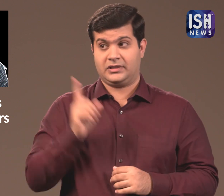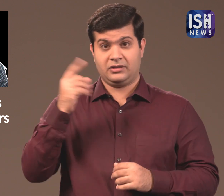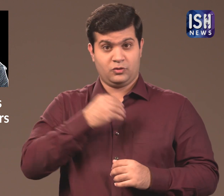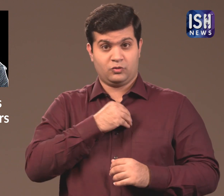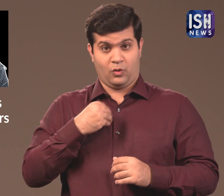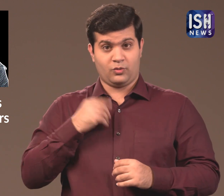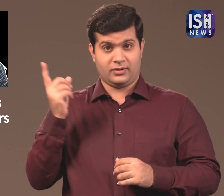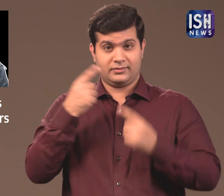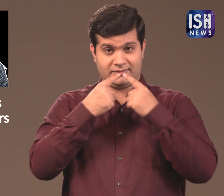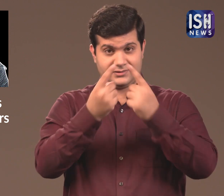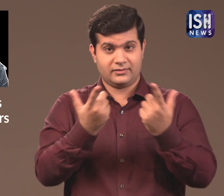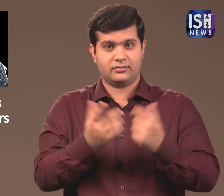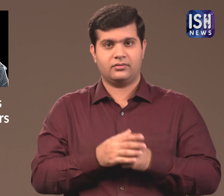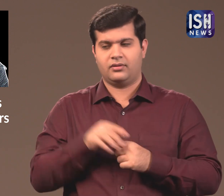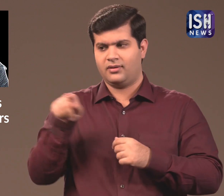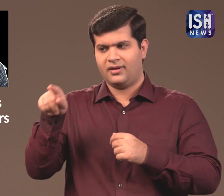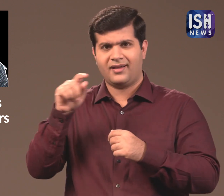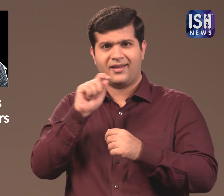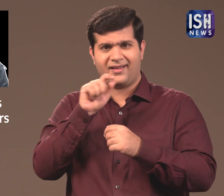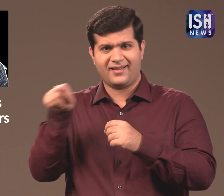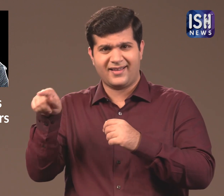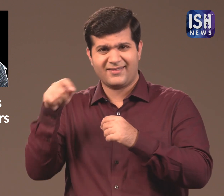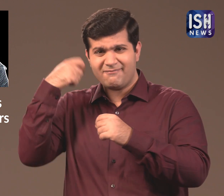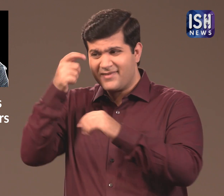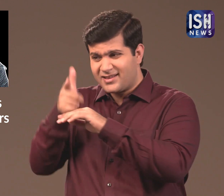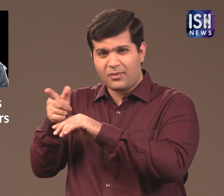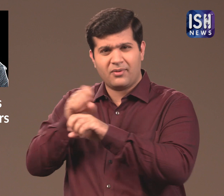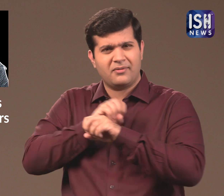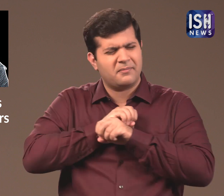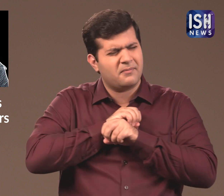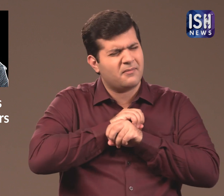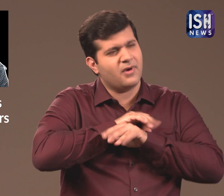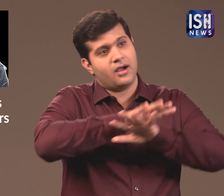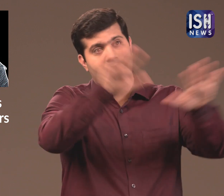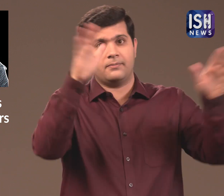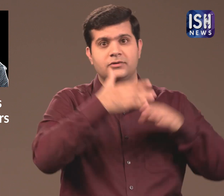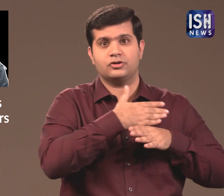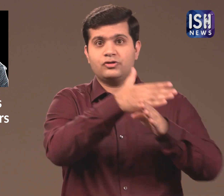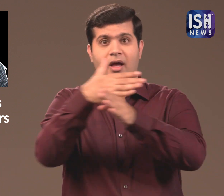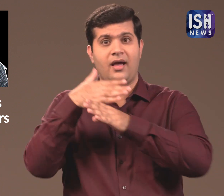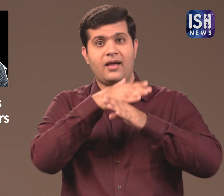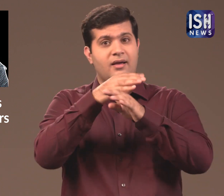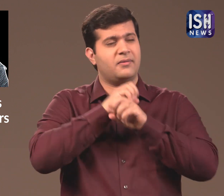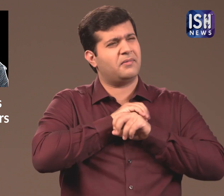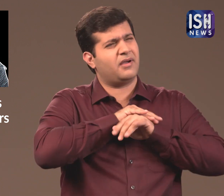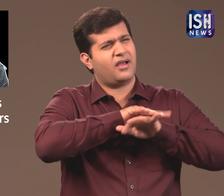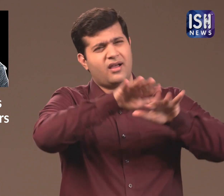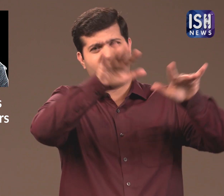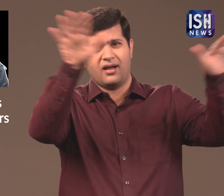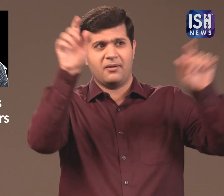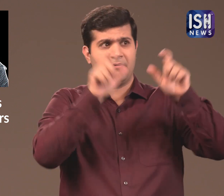The Doctor told everyone to share this video.